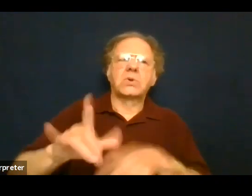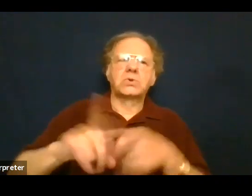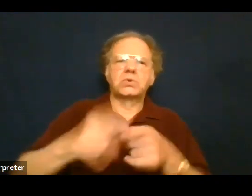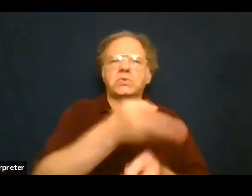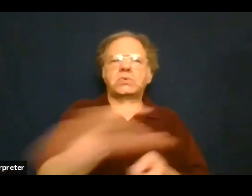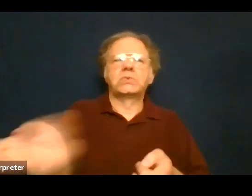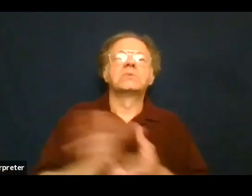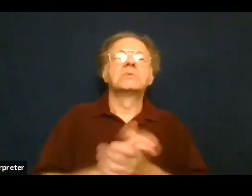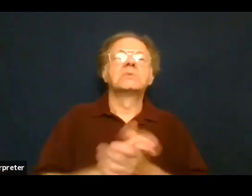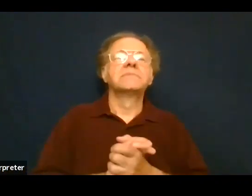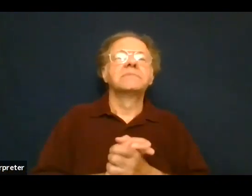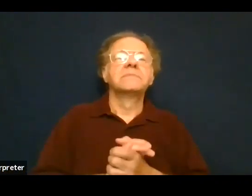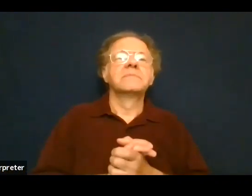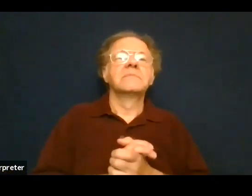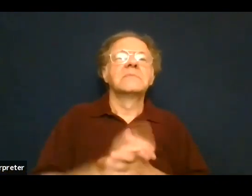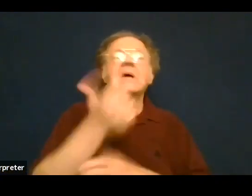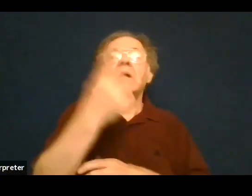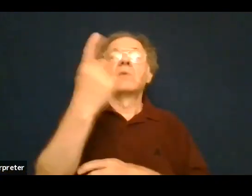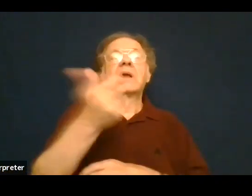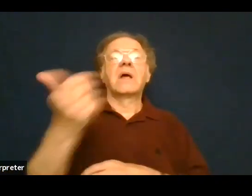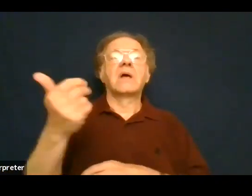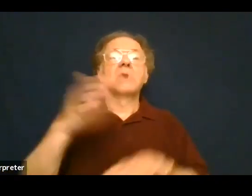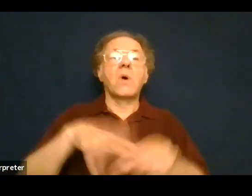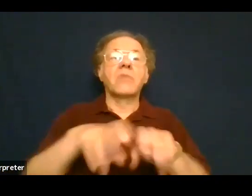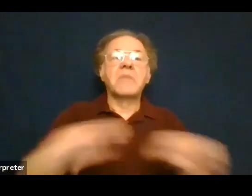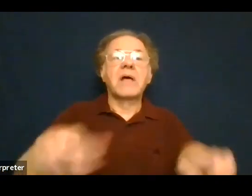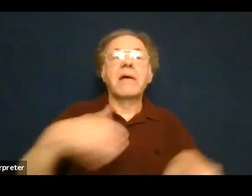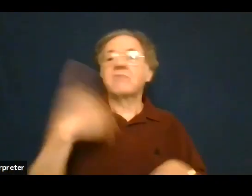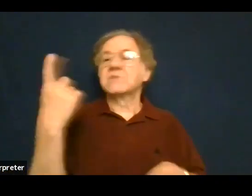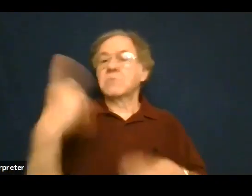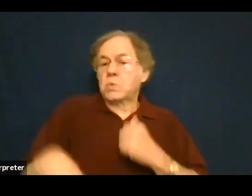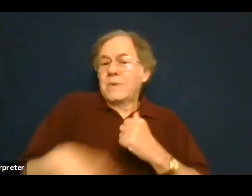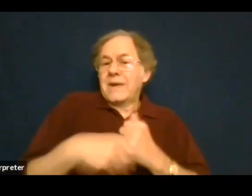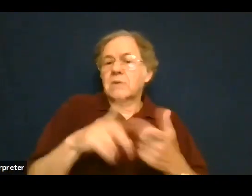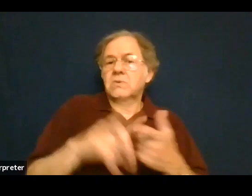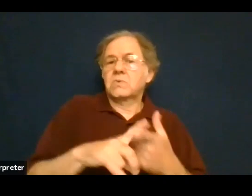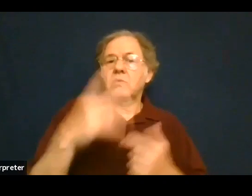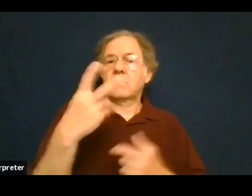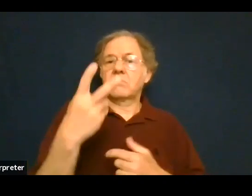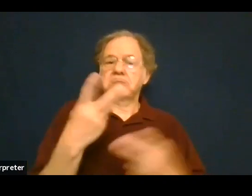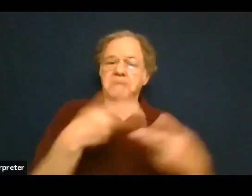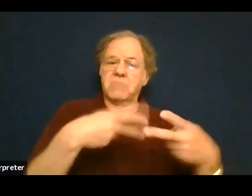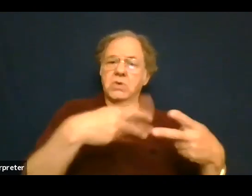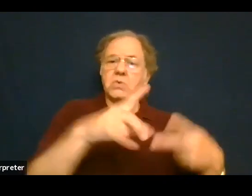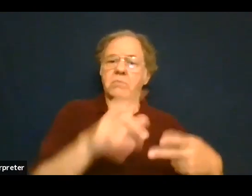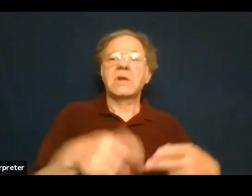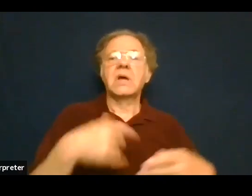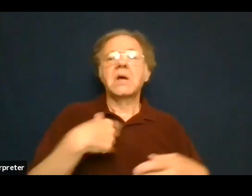Does anyone else on the panel have anything to add to these two questions? Yes, Marly, maybe I could add a little bit of flavor